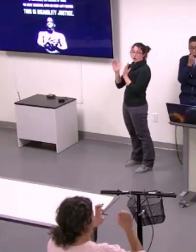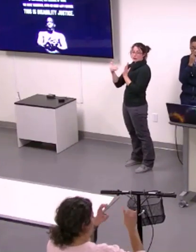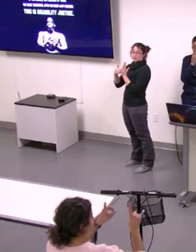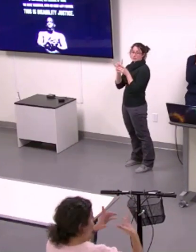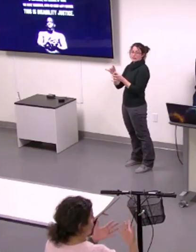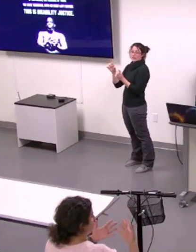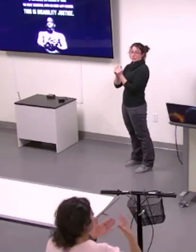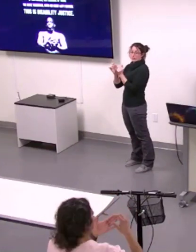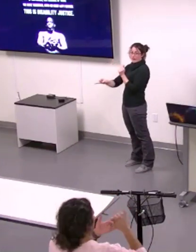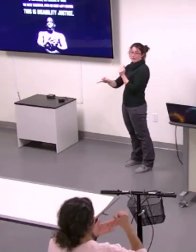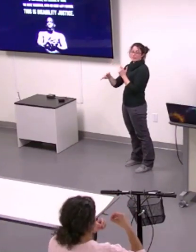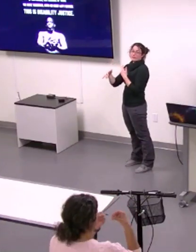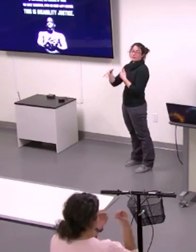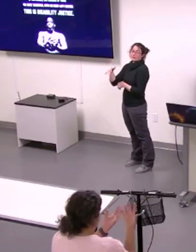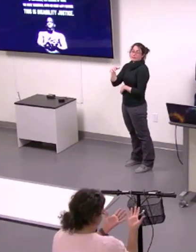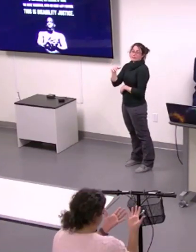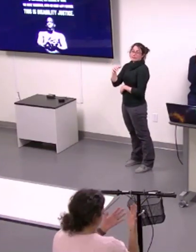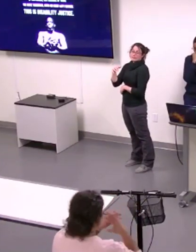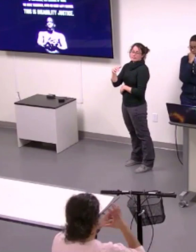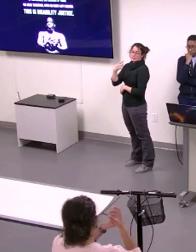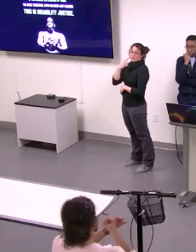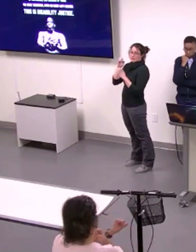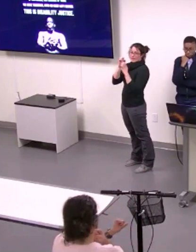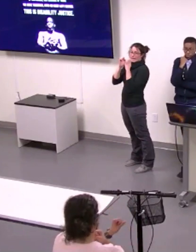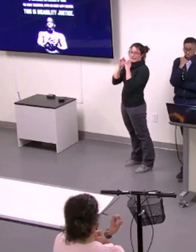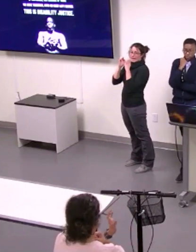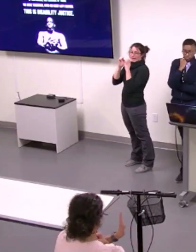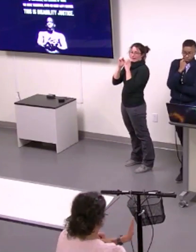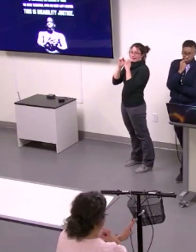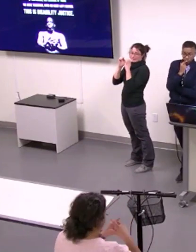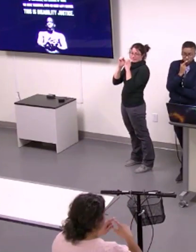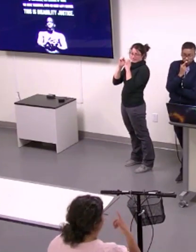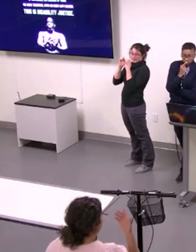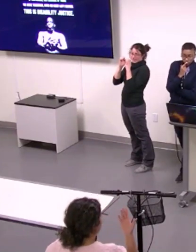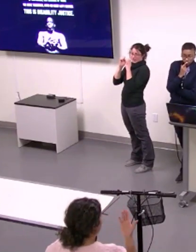In terms of education to the people that-- .